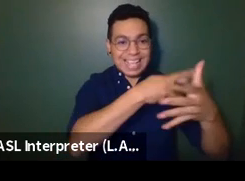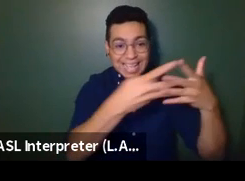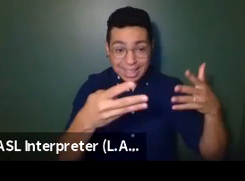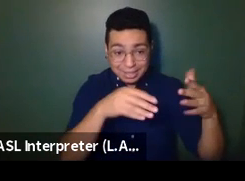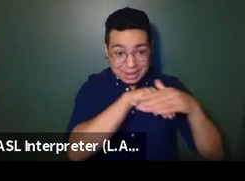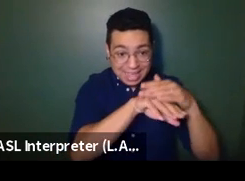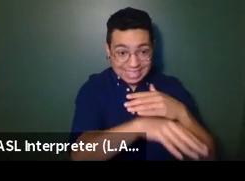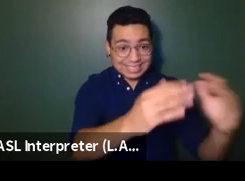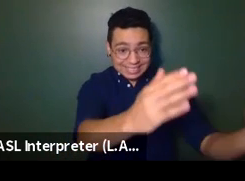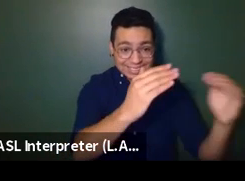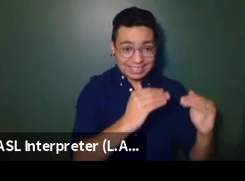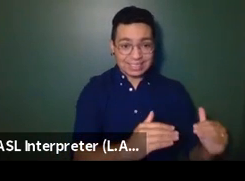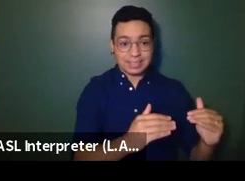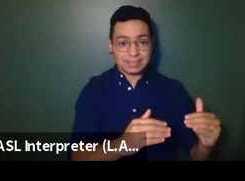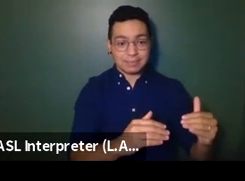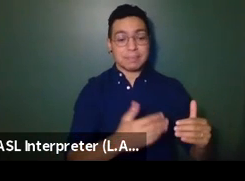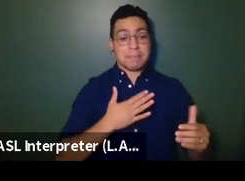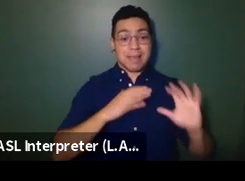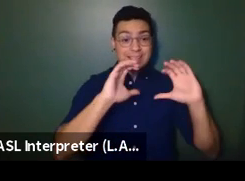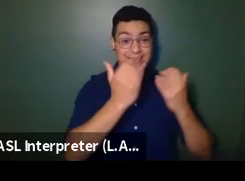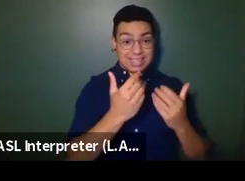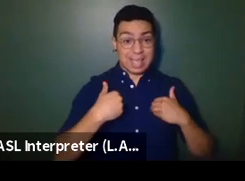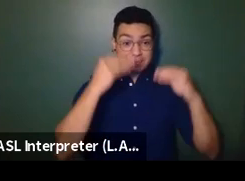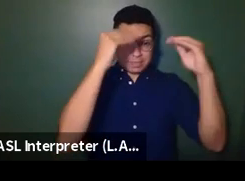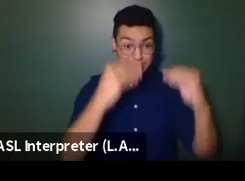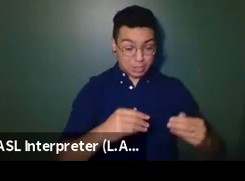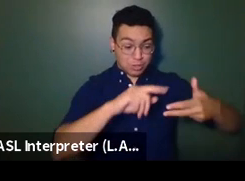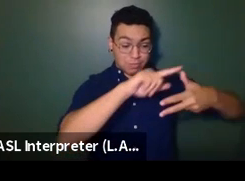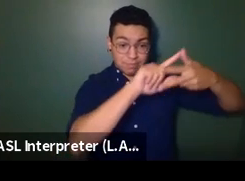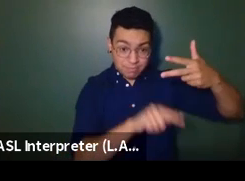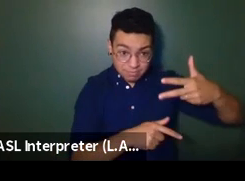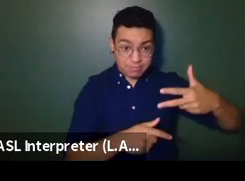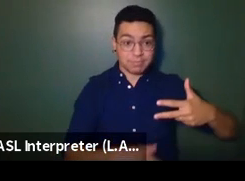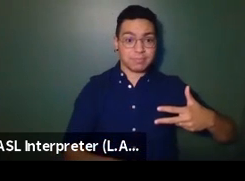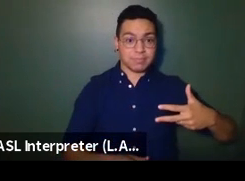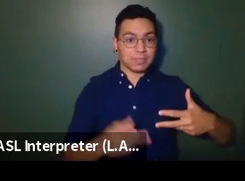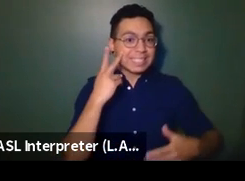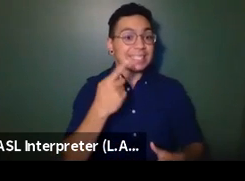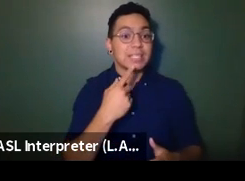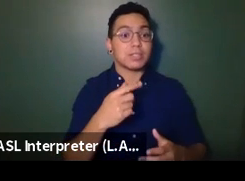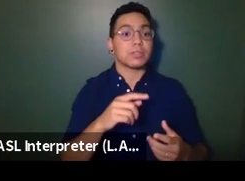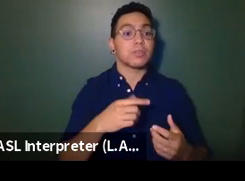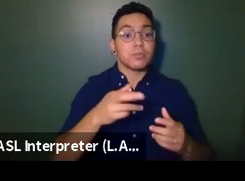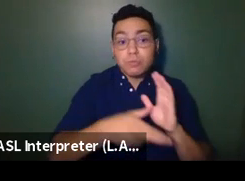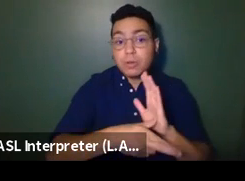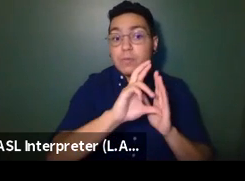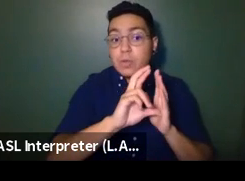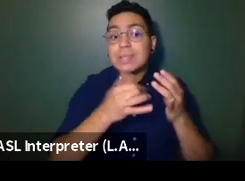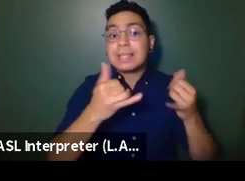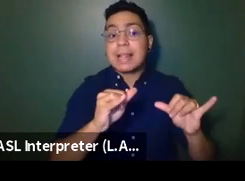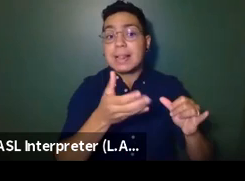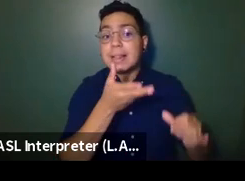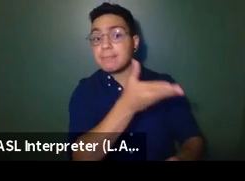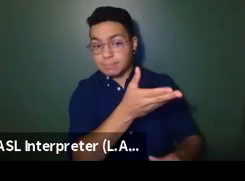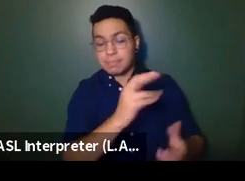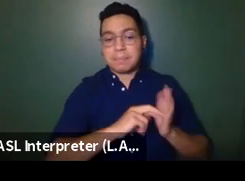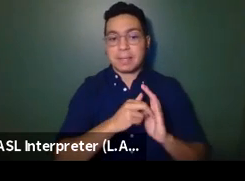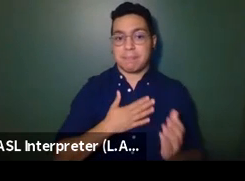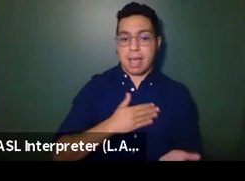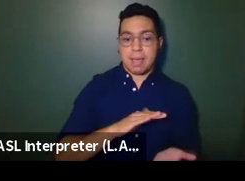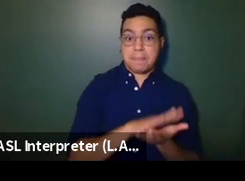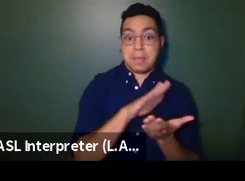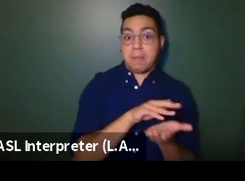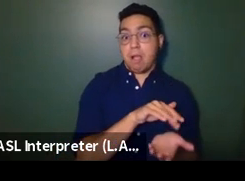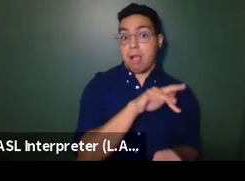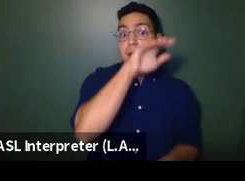Katherine Livick - ESD 112: I have classes I'm teaching gathered up in this section with a To Review which, remember, that's the pile of work that I have to correct that sitting on my desk.